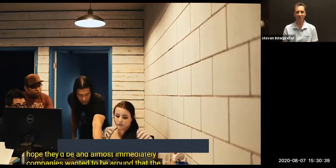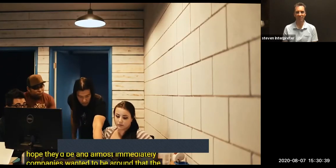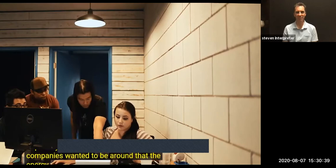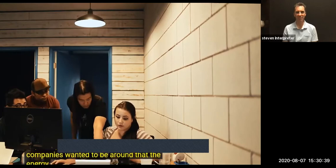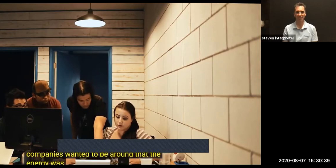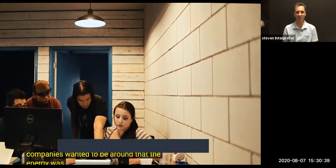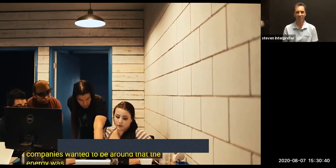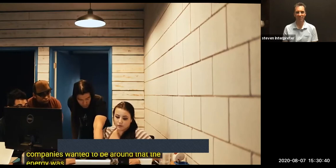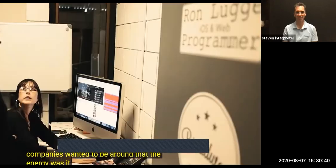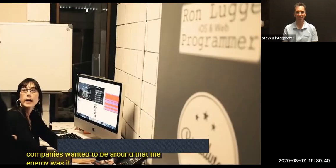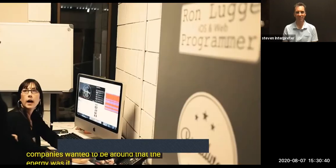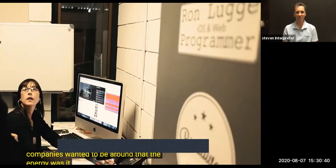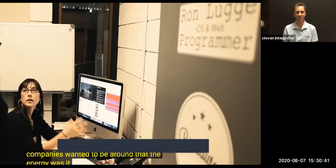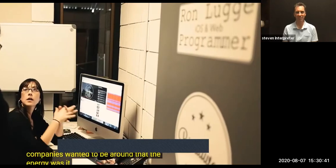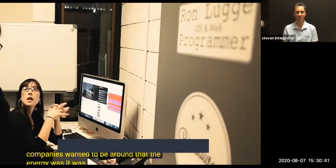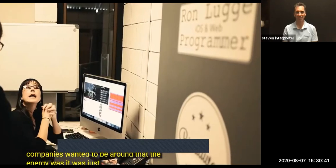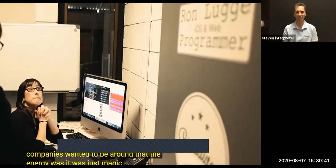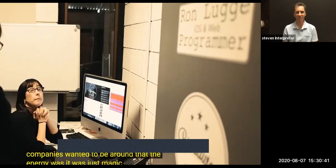The energy was. It was just magic.